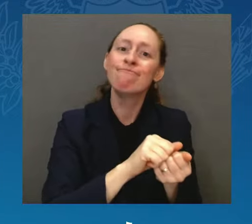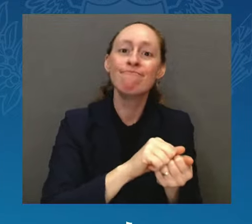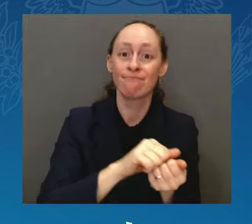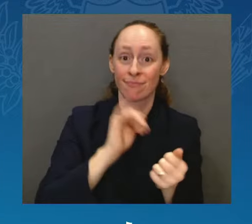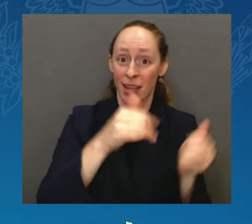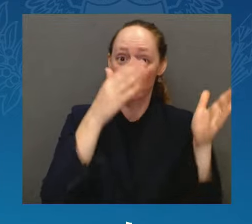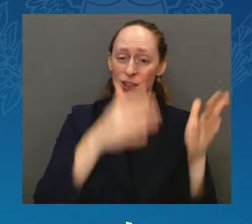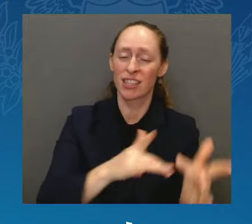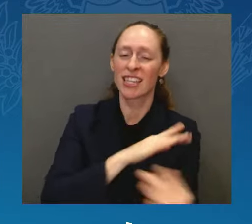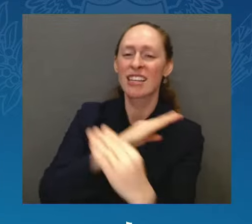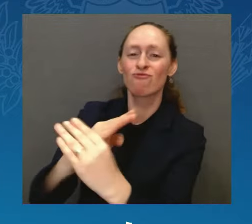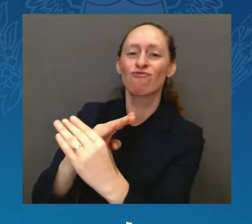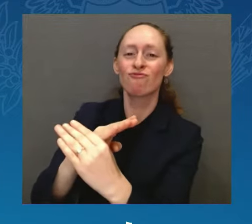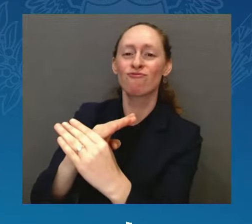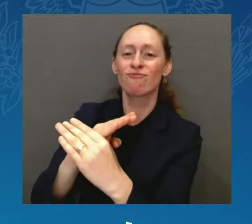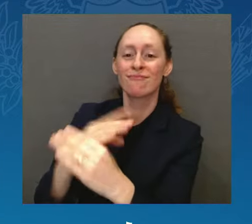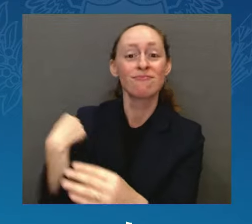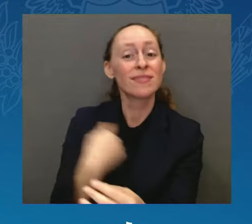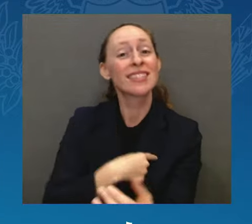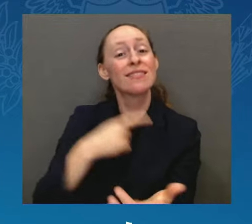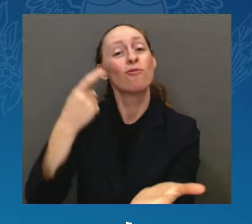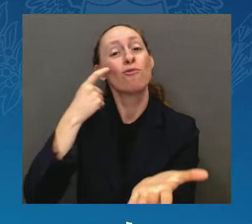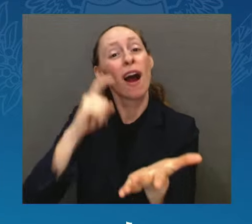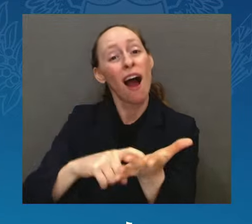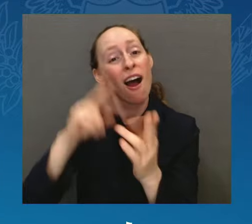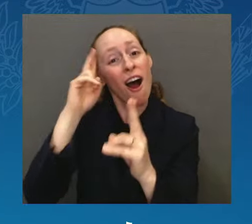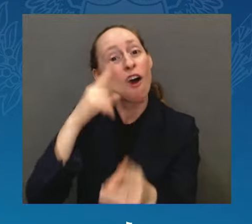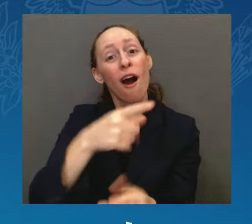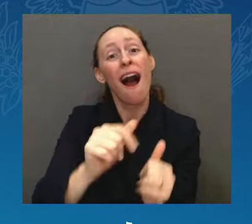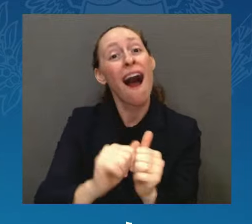celebrating her remarkable contributions to our society.